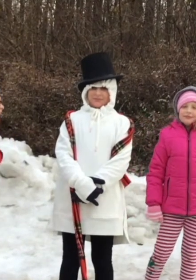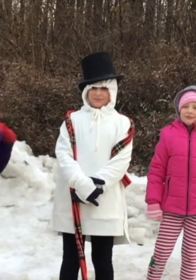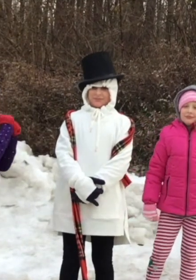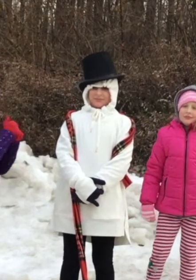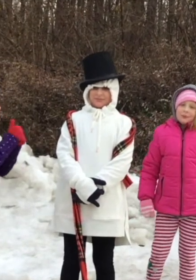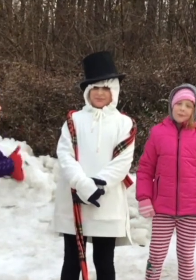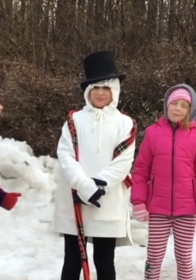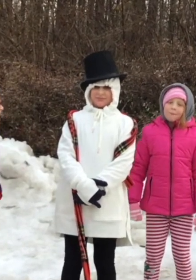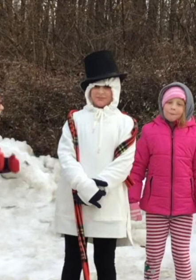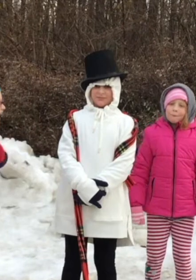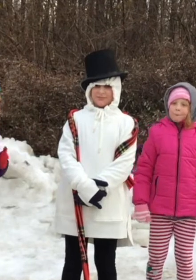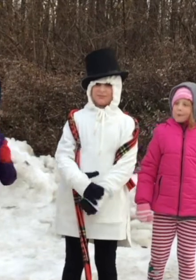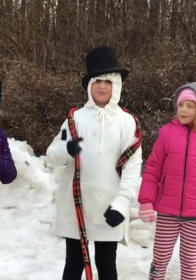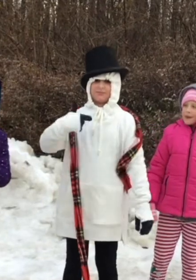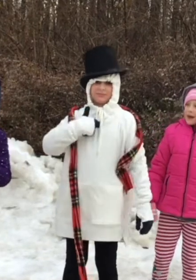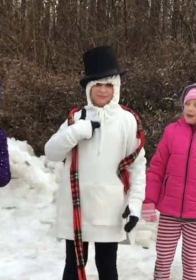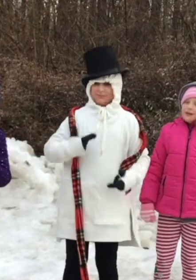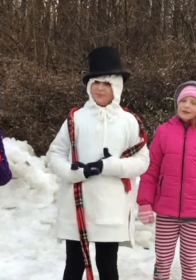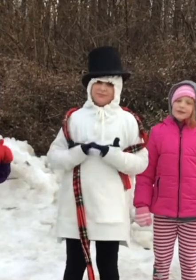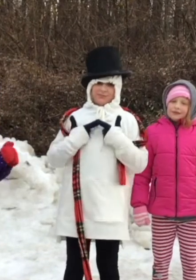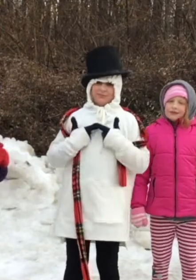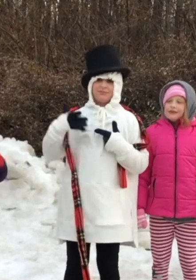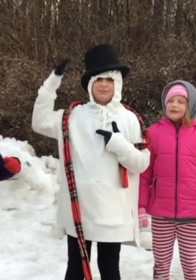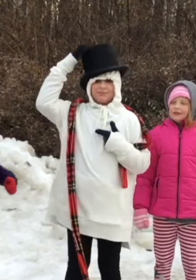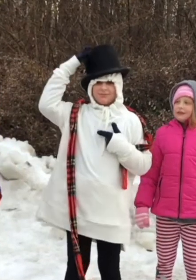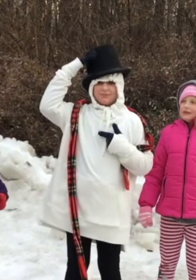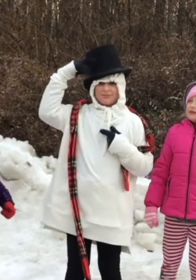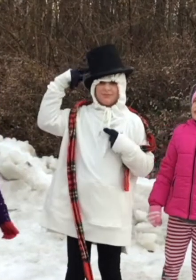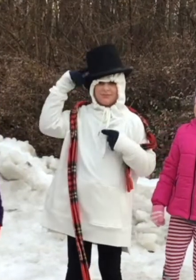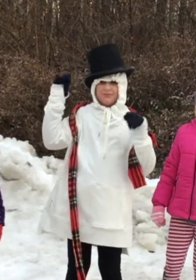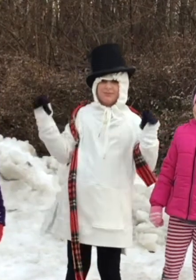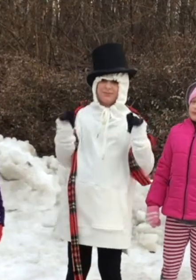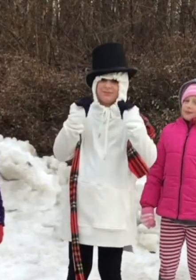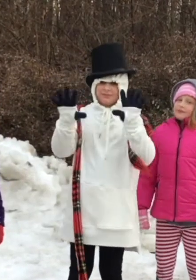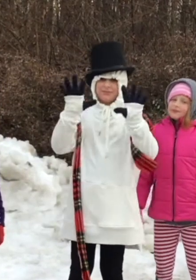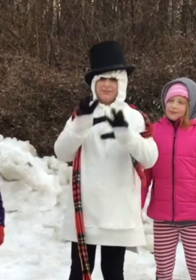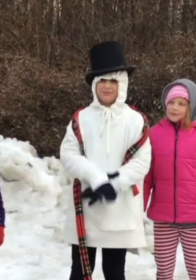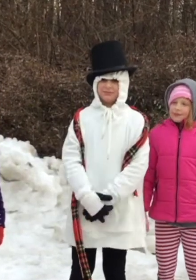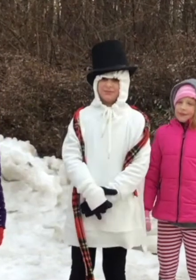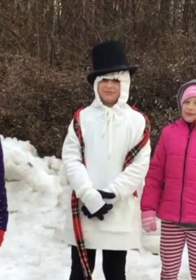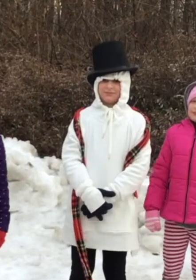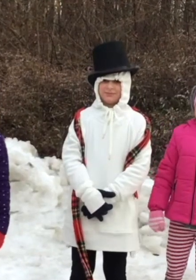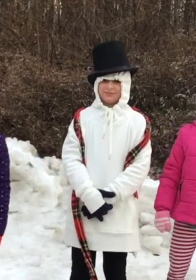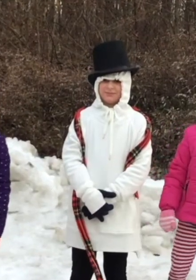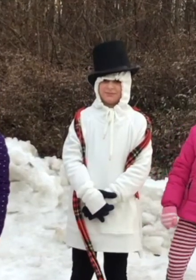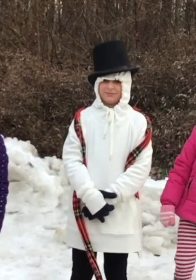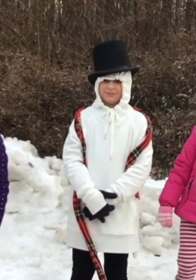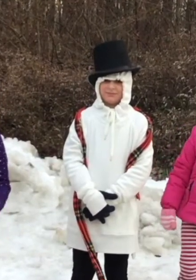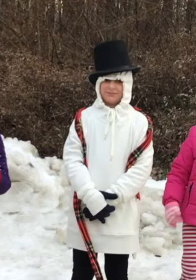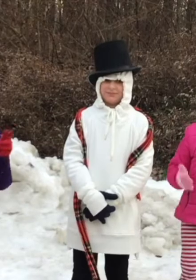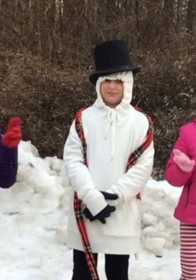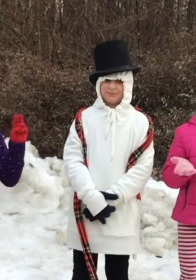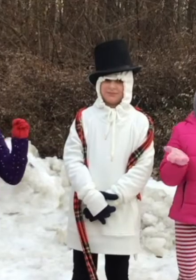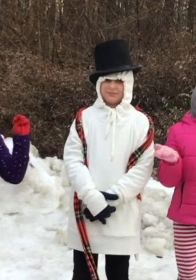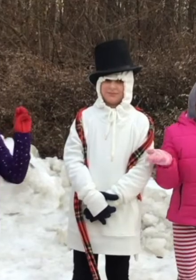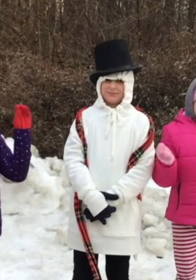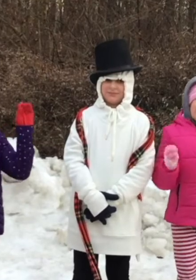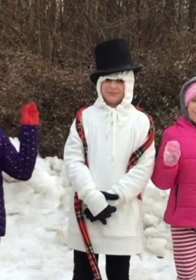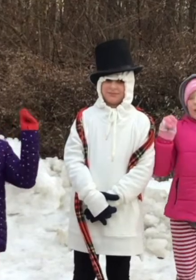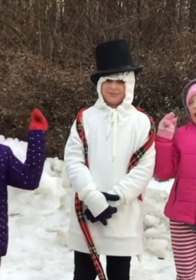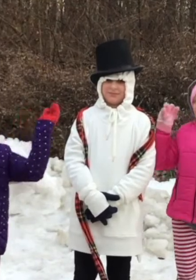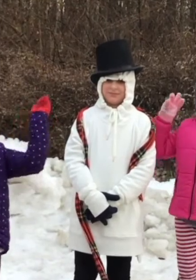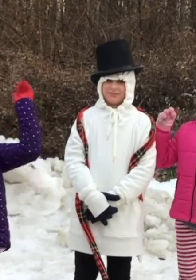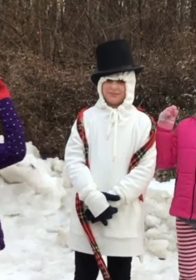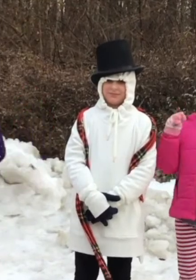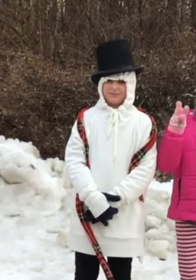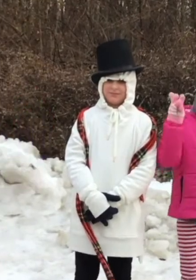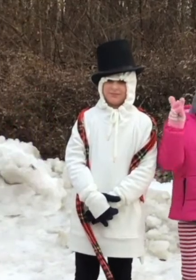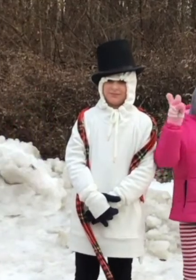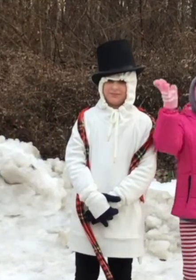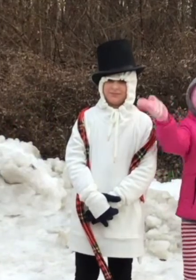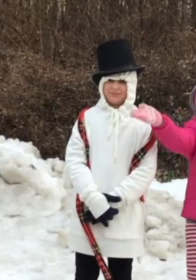you're alive how can this be this magic hat brought me to life wow it's so cool